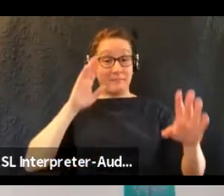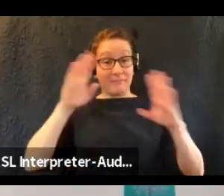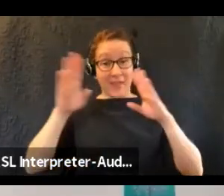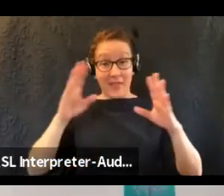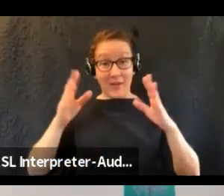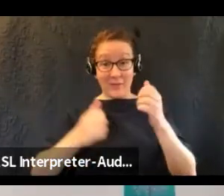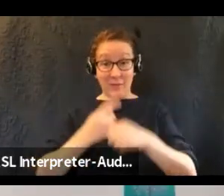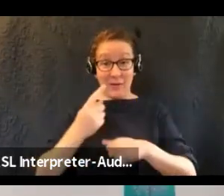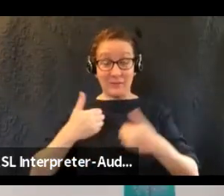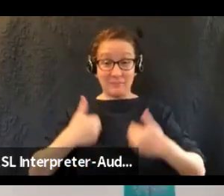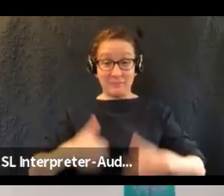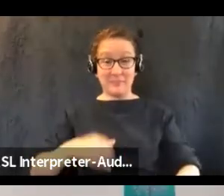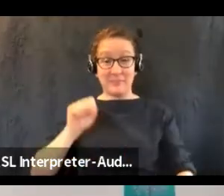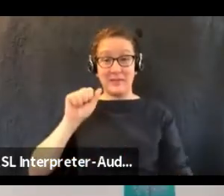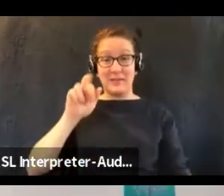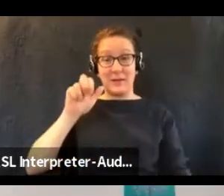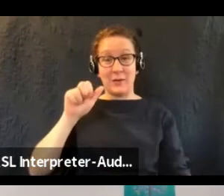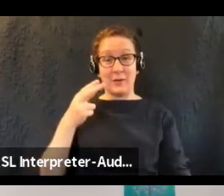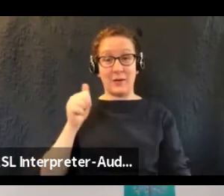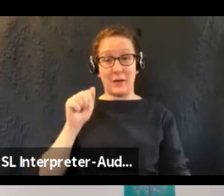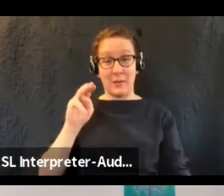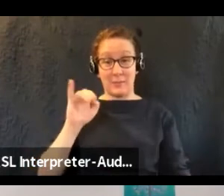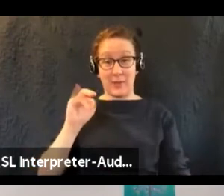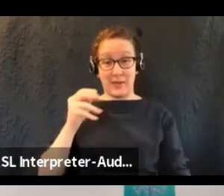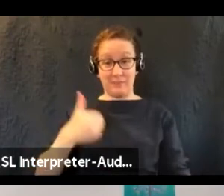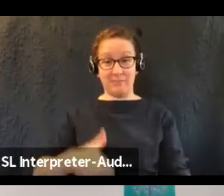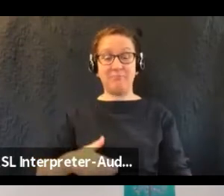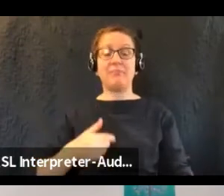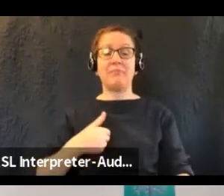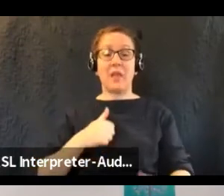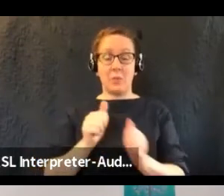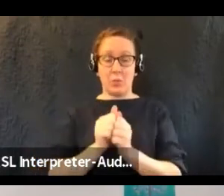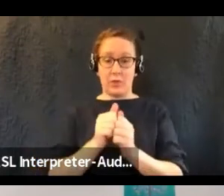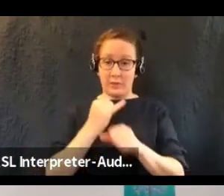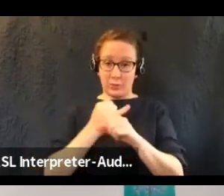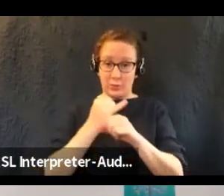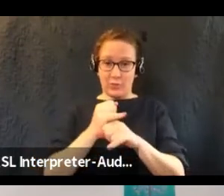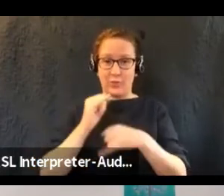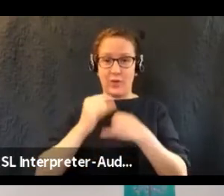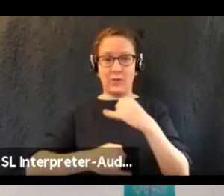This is Sarah Amin here, and I'm with the Institute of International Education, where